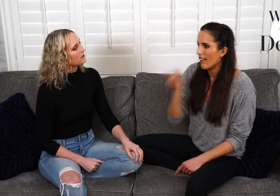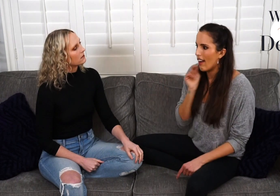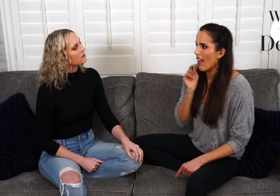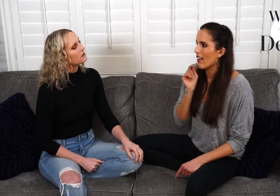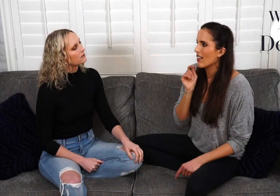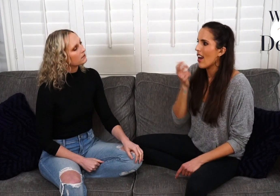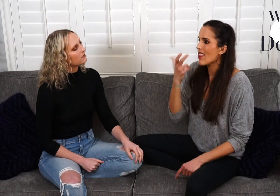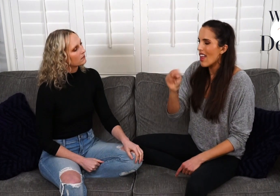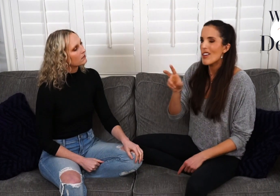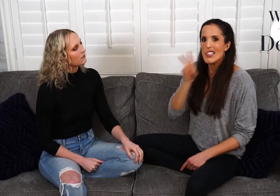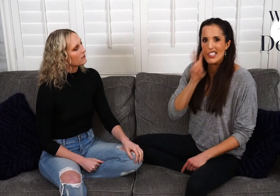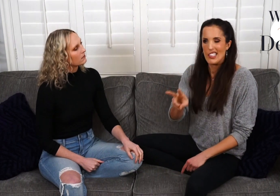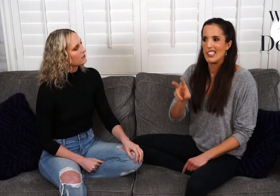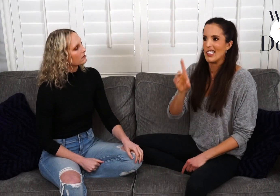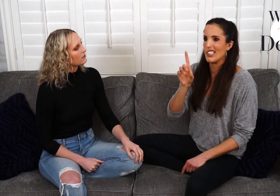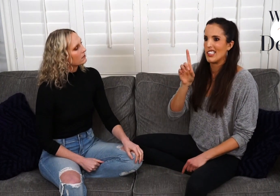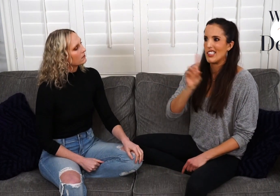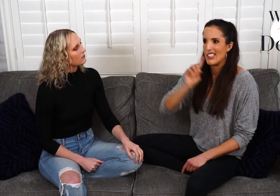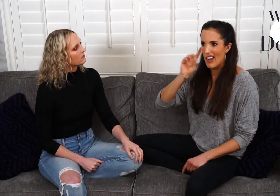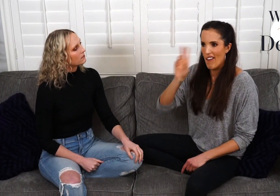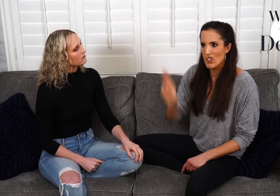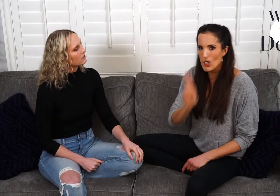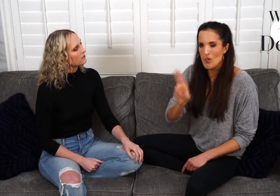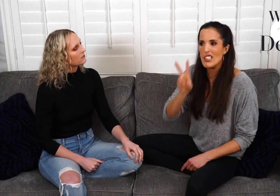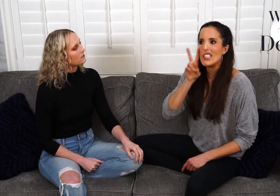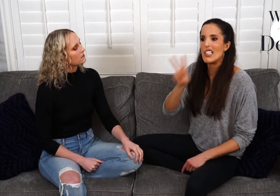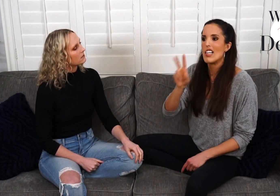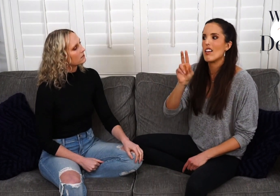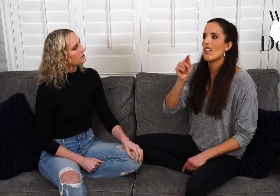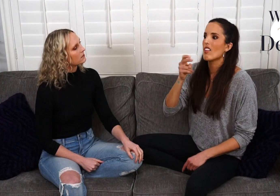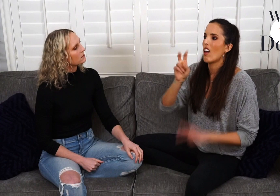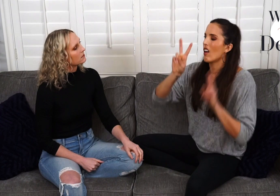to Gallaudet and after watching “Deaf U” and